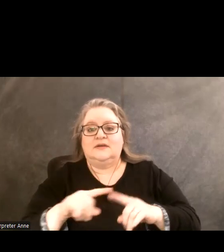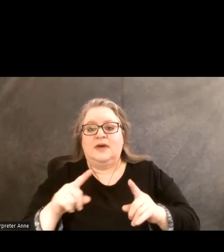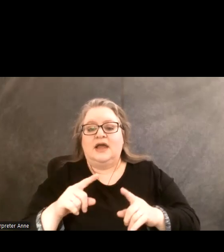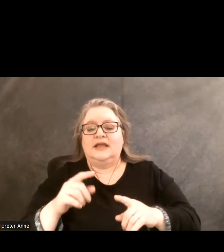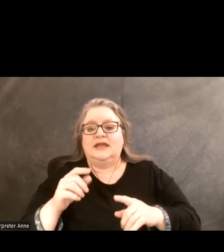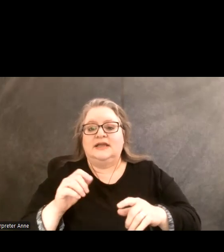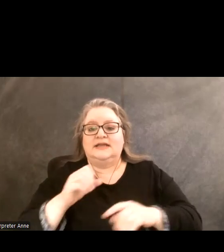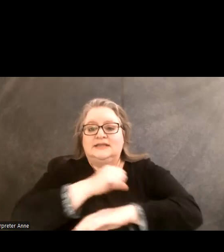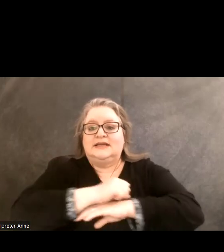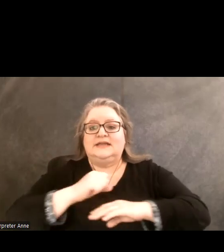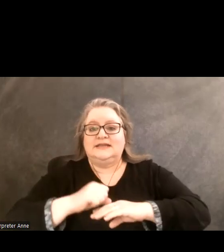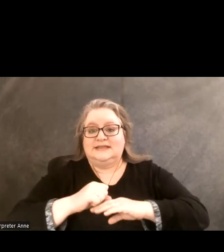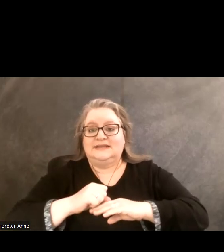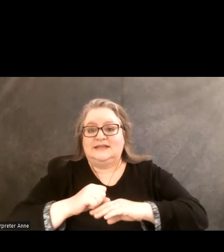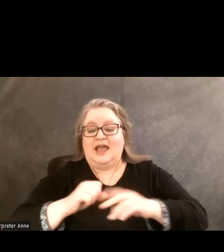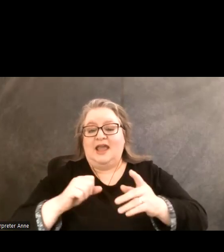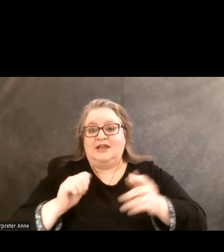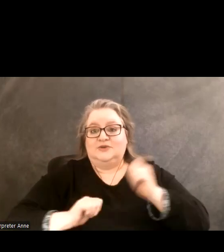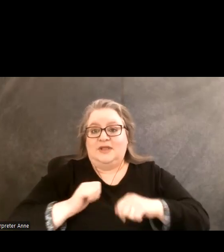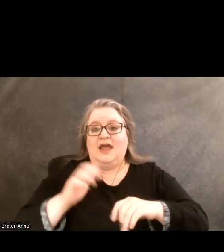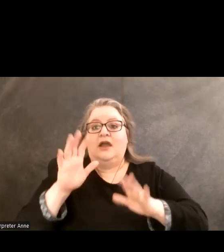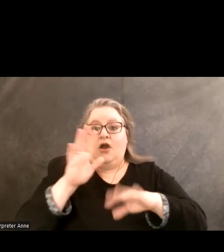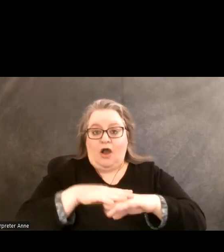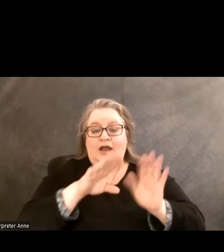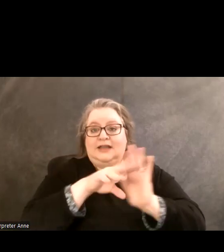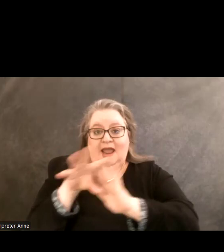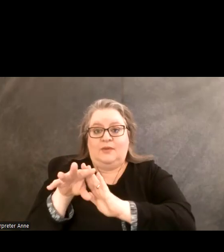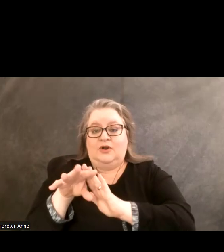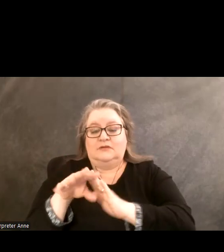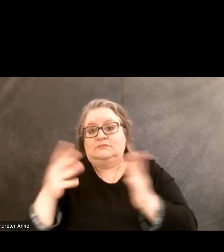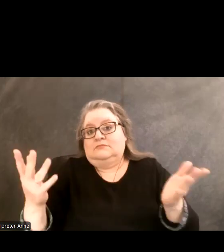going to be on camera. And that is something that we do. People